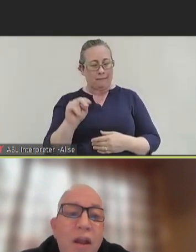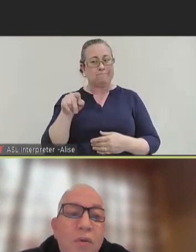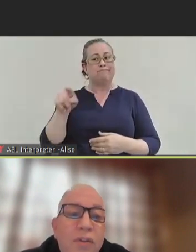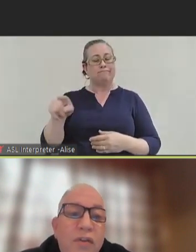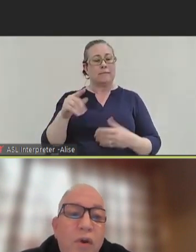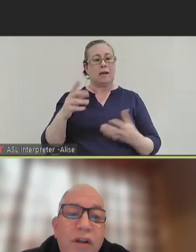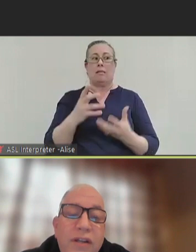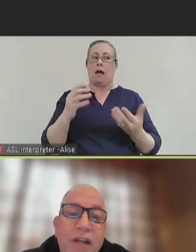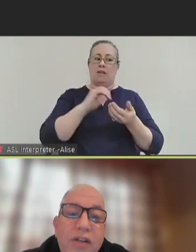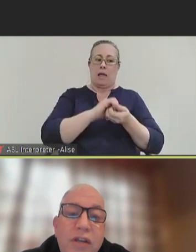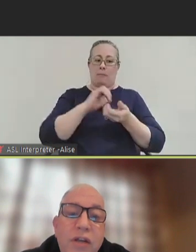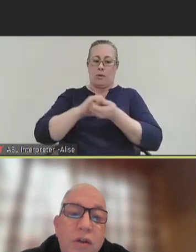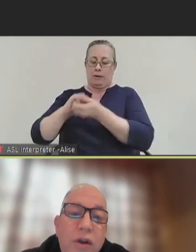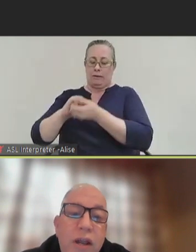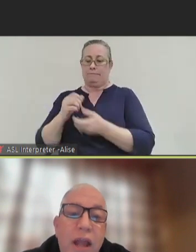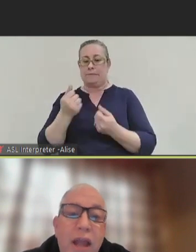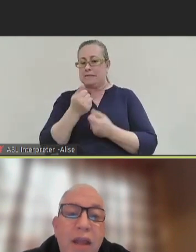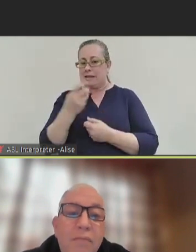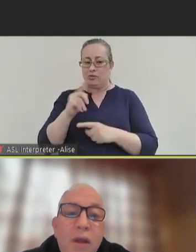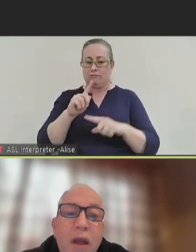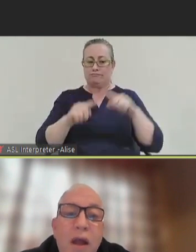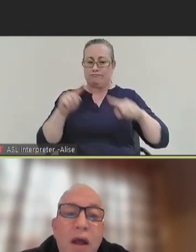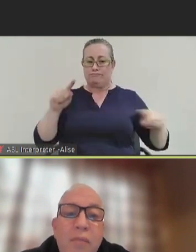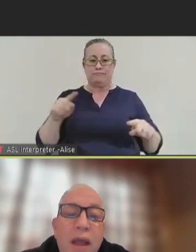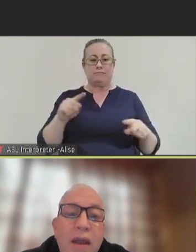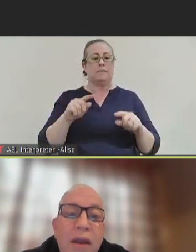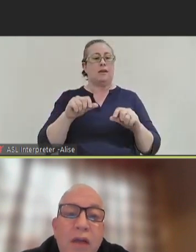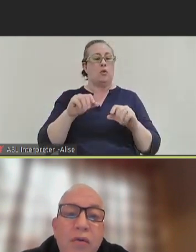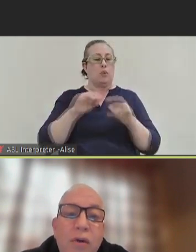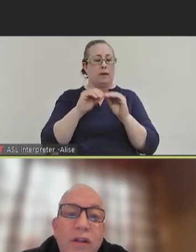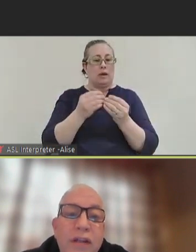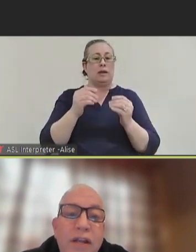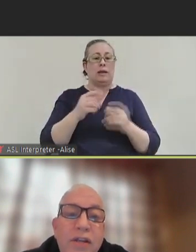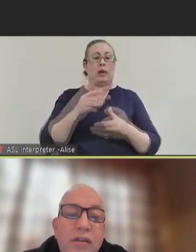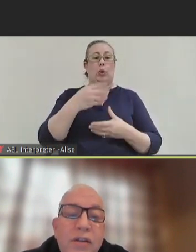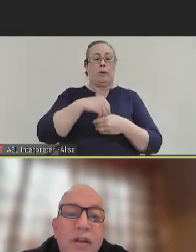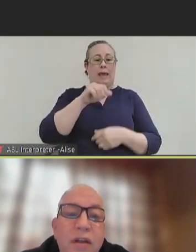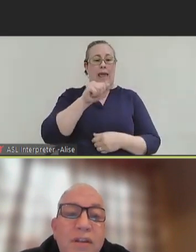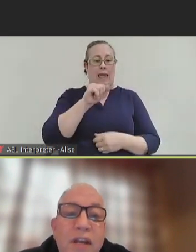with different organizations, including AIM and other organizations in the immunization